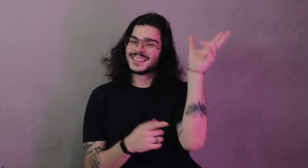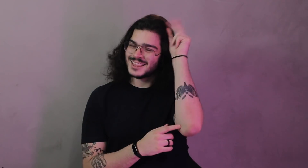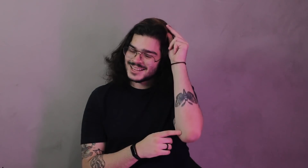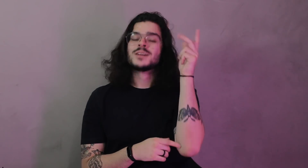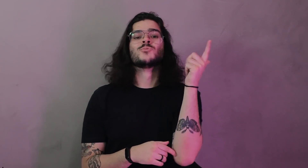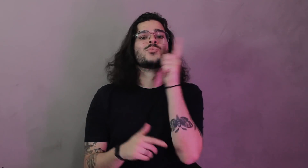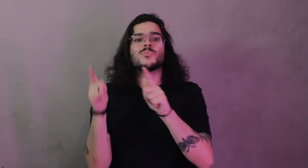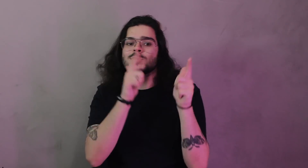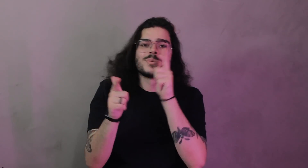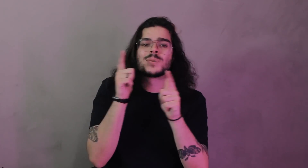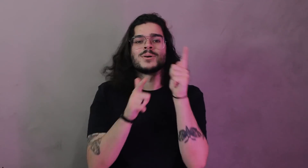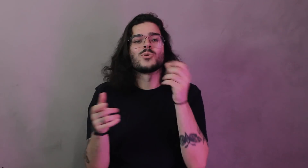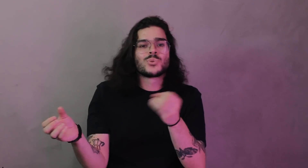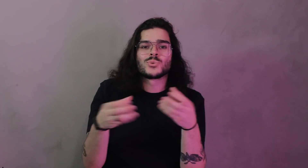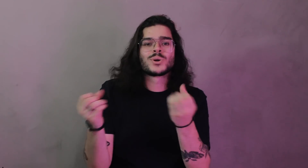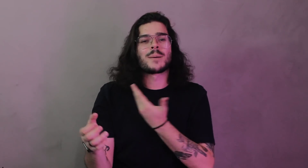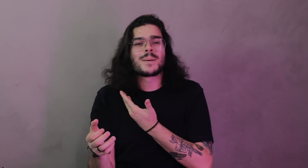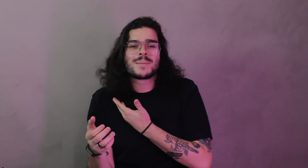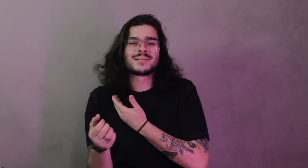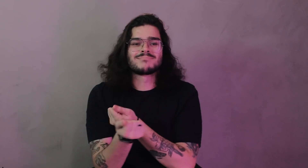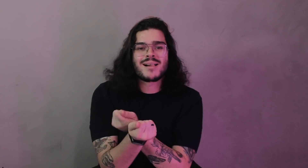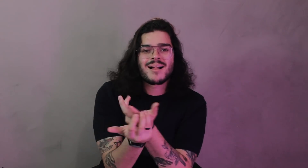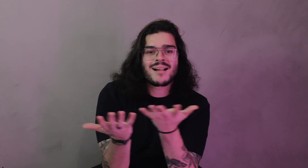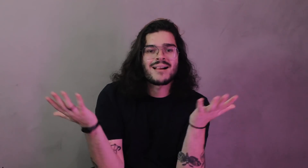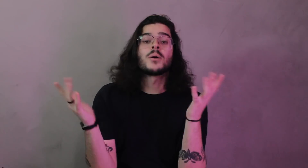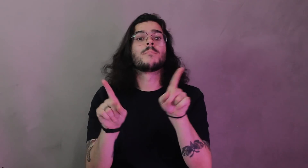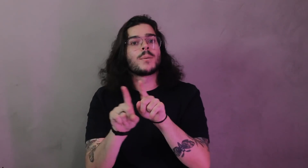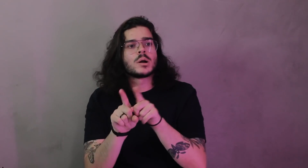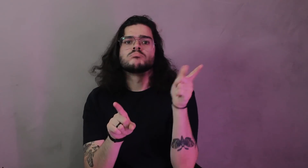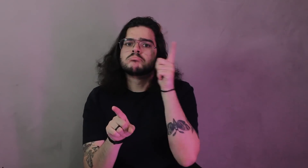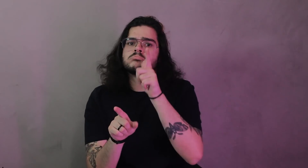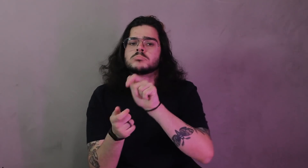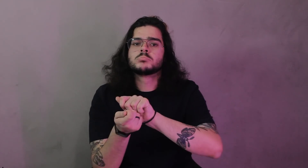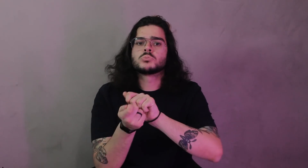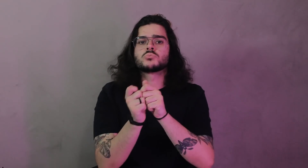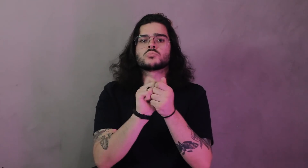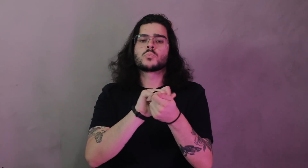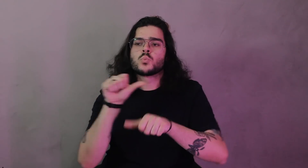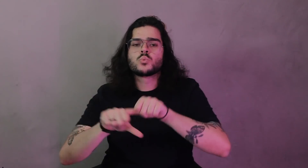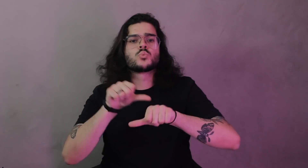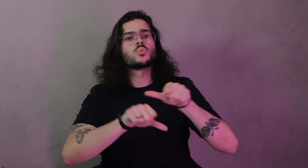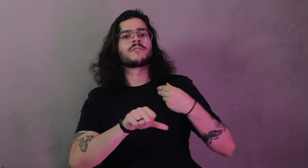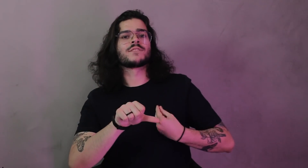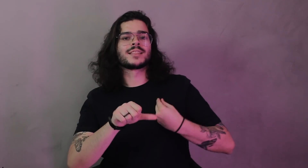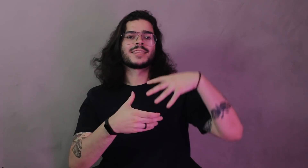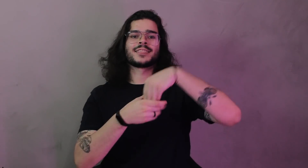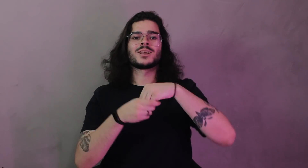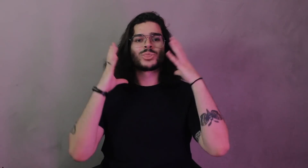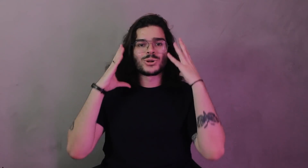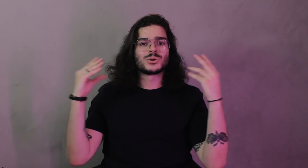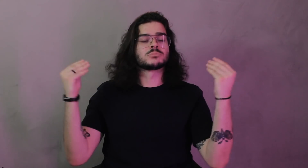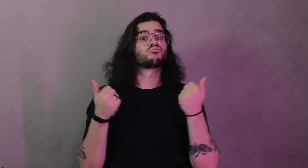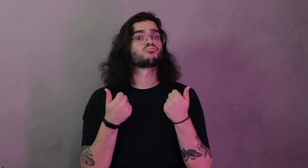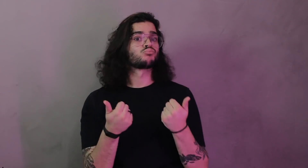She made new friends and adapted to the changes of life in the Netherlands.